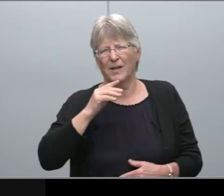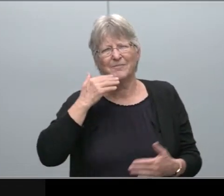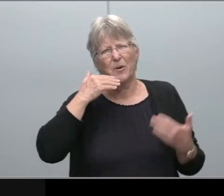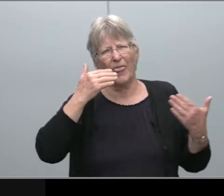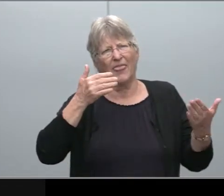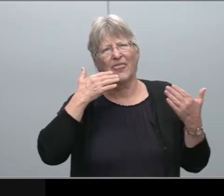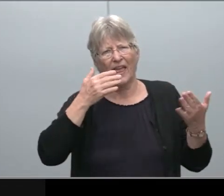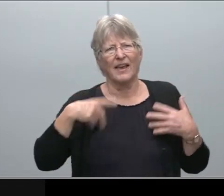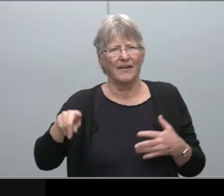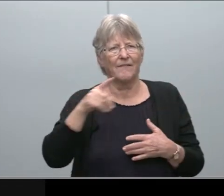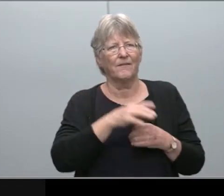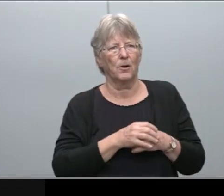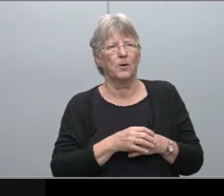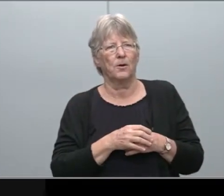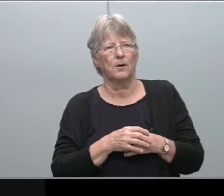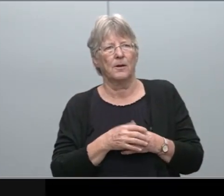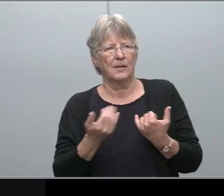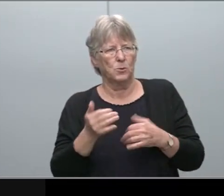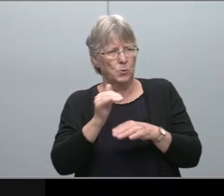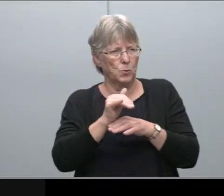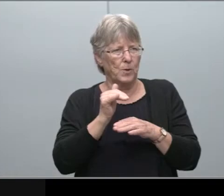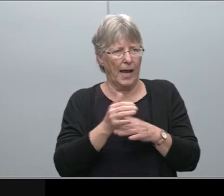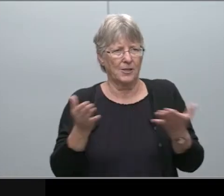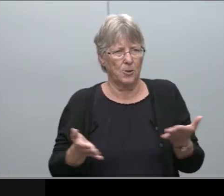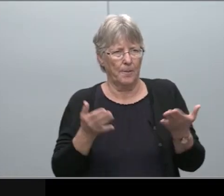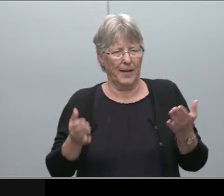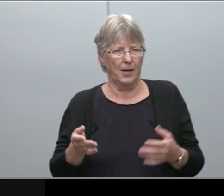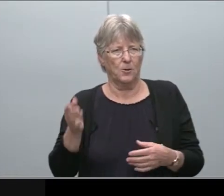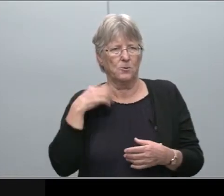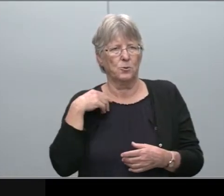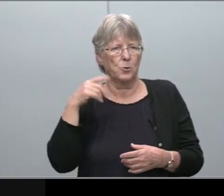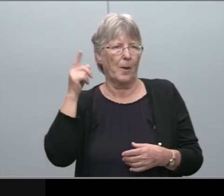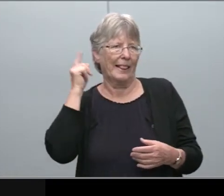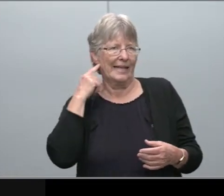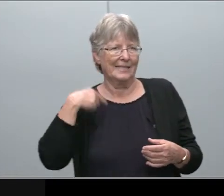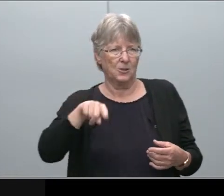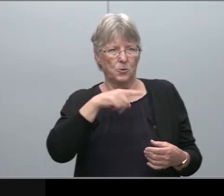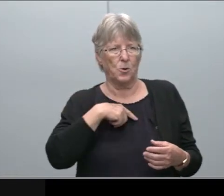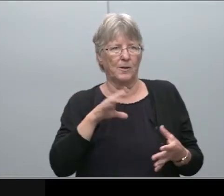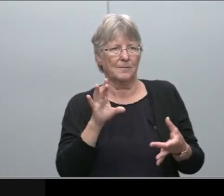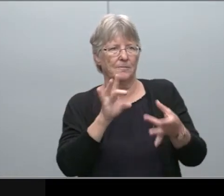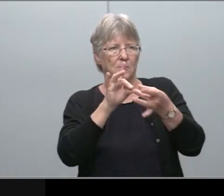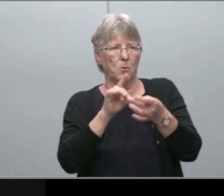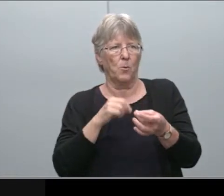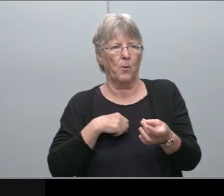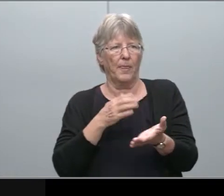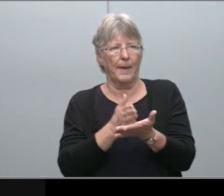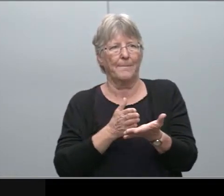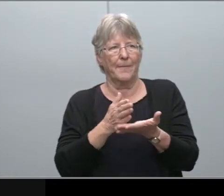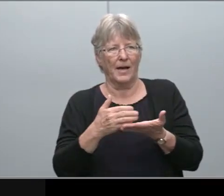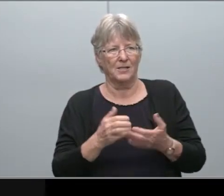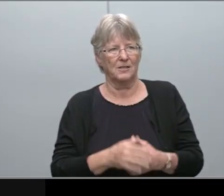implemented the feedback has been through teacher training. As you know, yesterday, our students were in asynchronous learning all day.